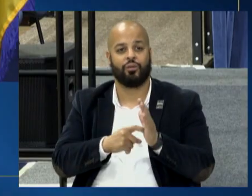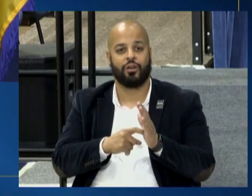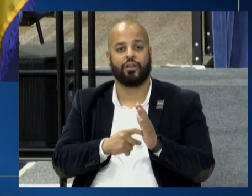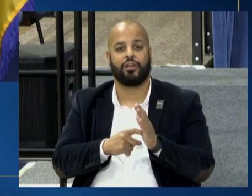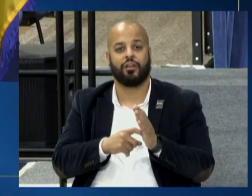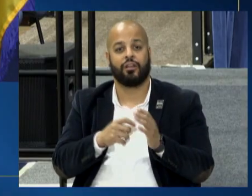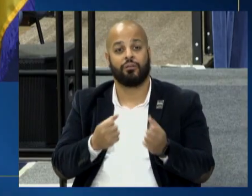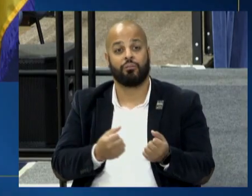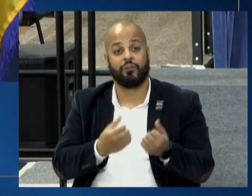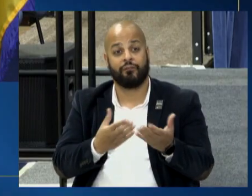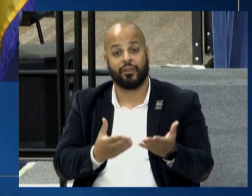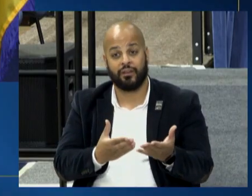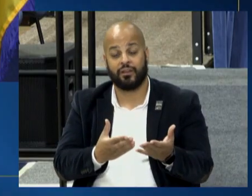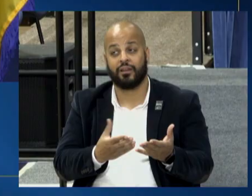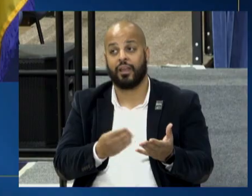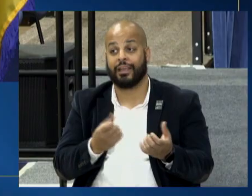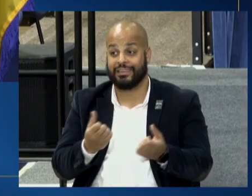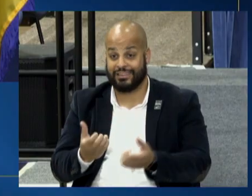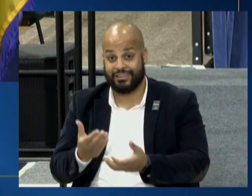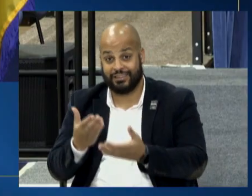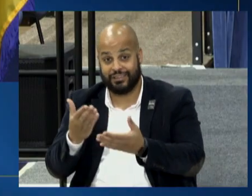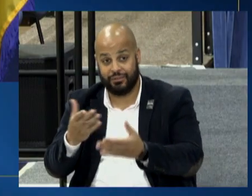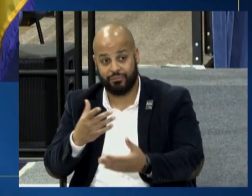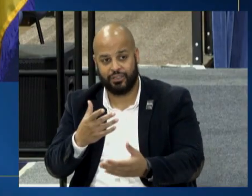submit clinical data elements to CMS as part of their participation.